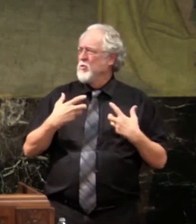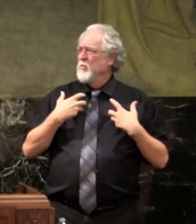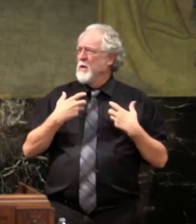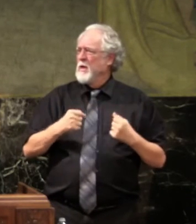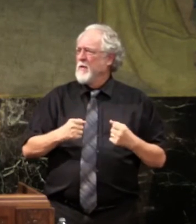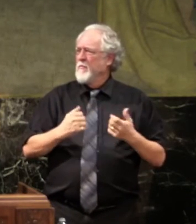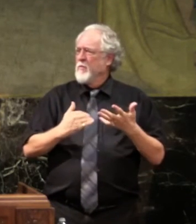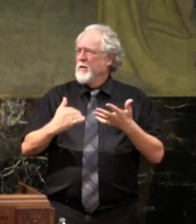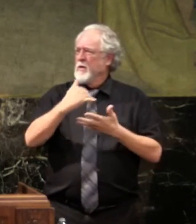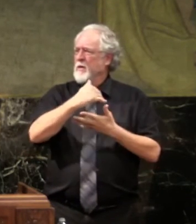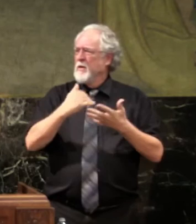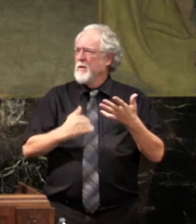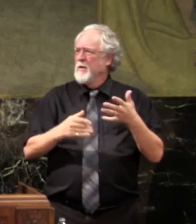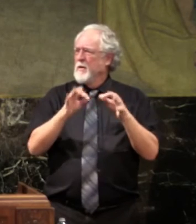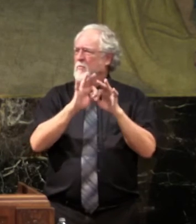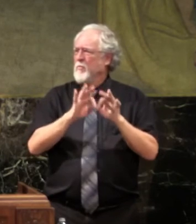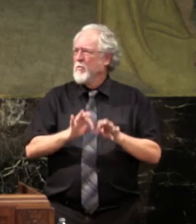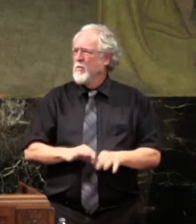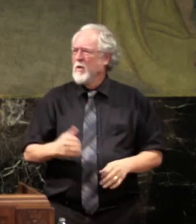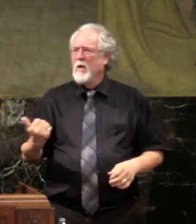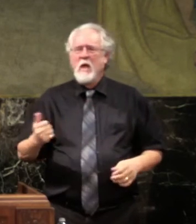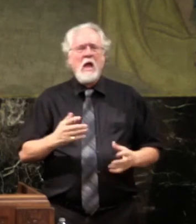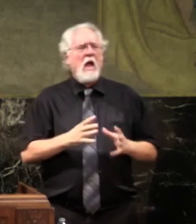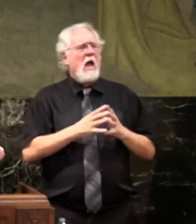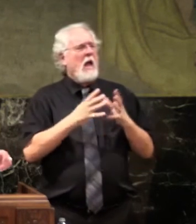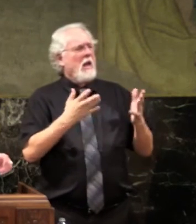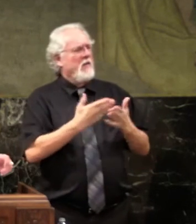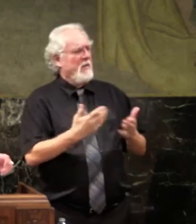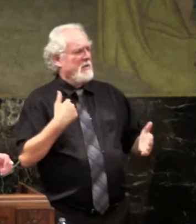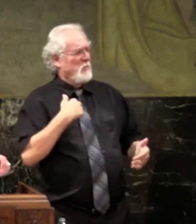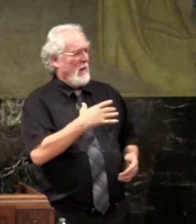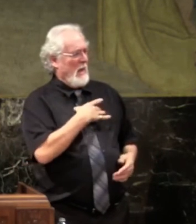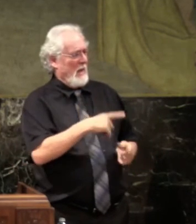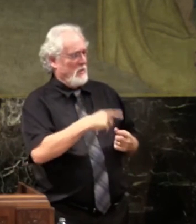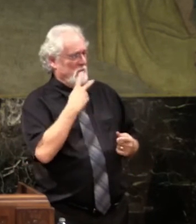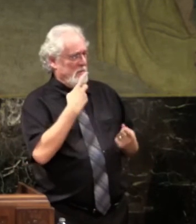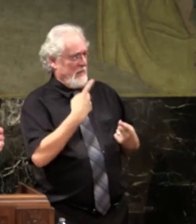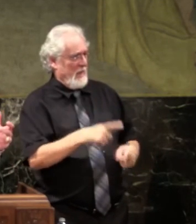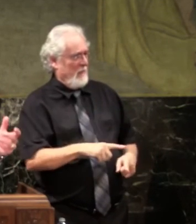yeah well first of all there are a lot of things that we would like to see happen whether it comes through a